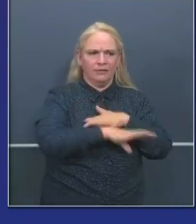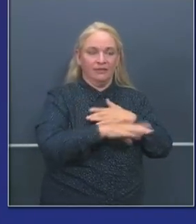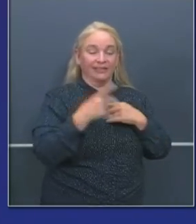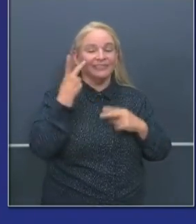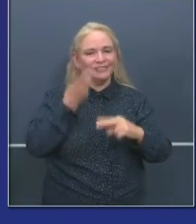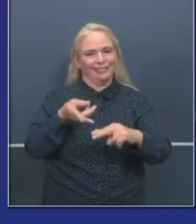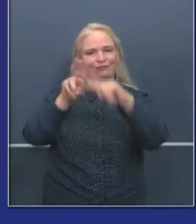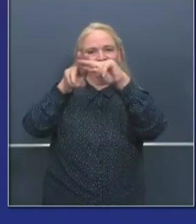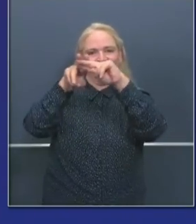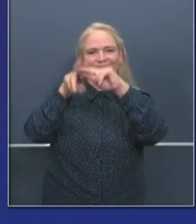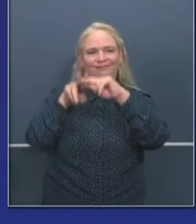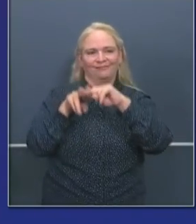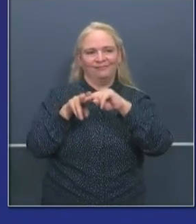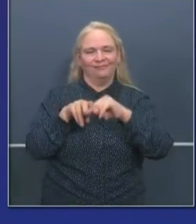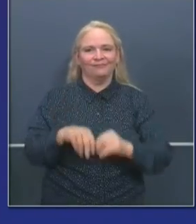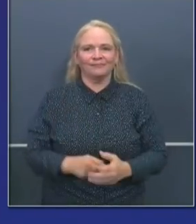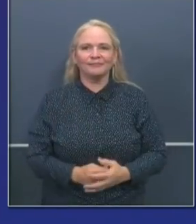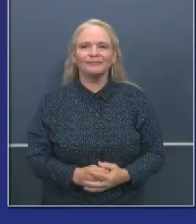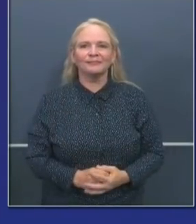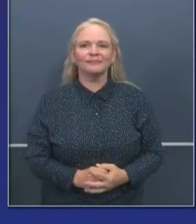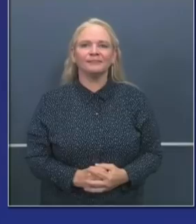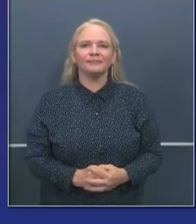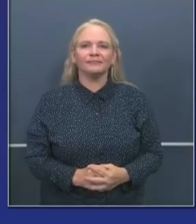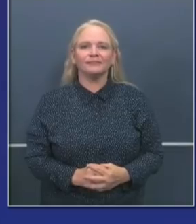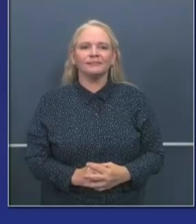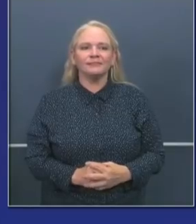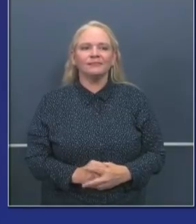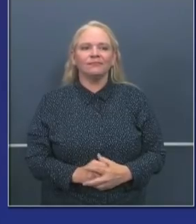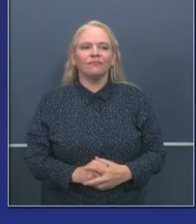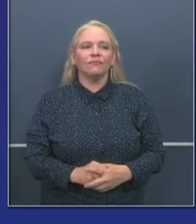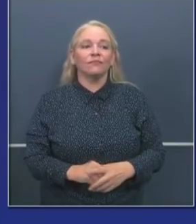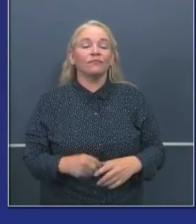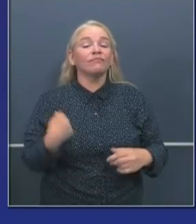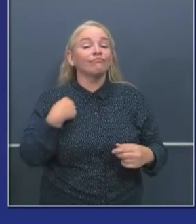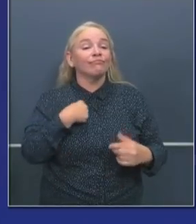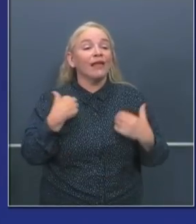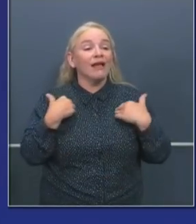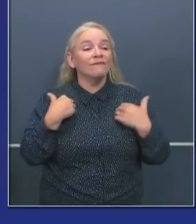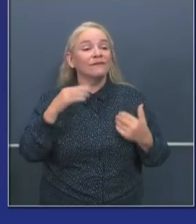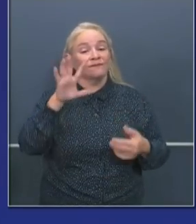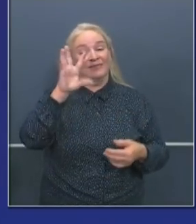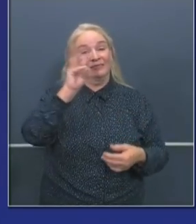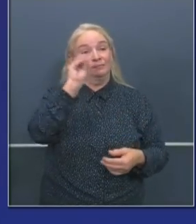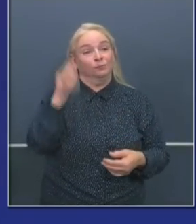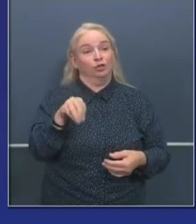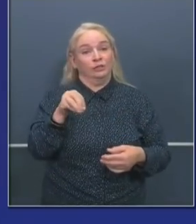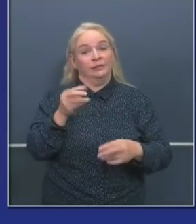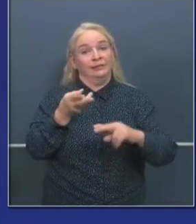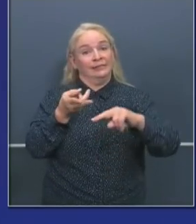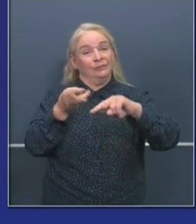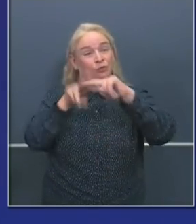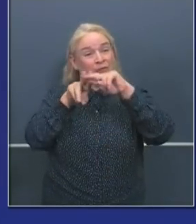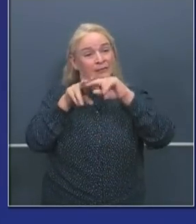AND HOSPITALIZATIONS AND POSITIVITY AND WE'RE IDENTIFIED AT SMALL AND A LINE OF INCREASE